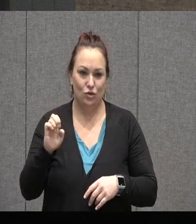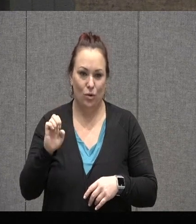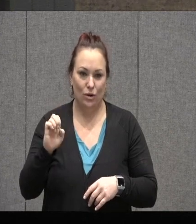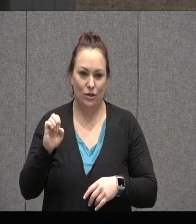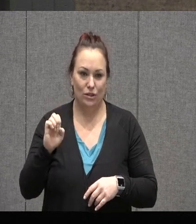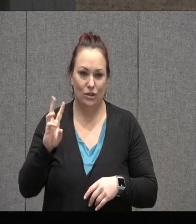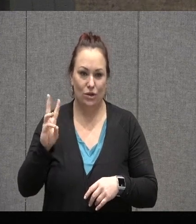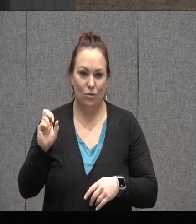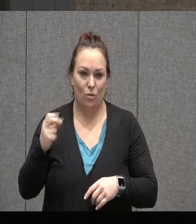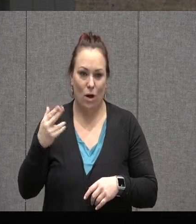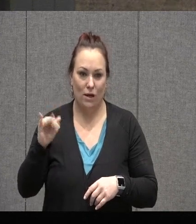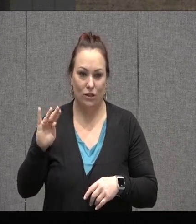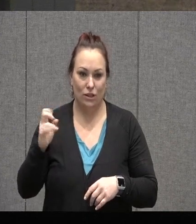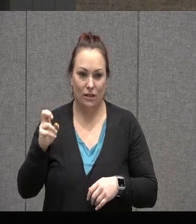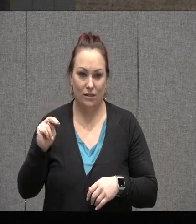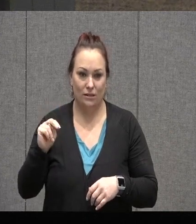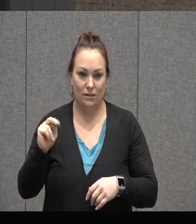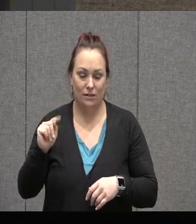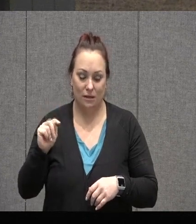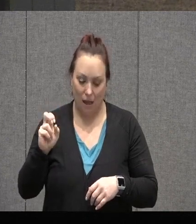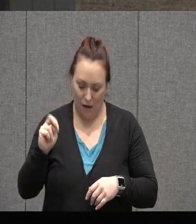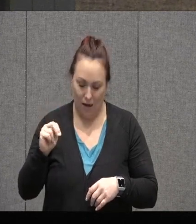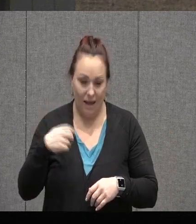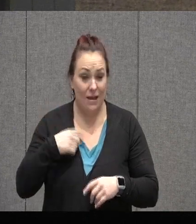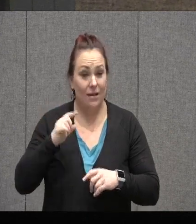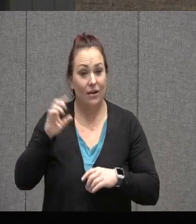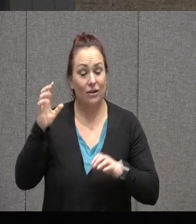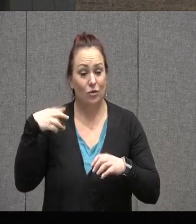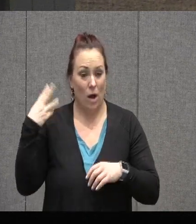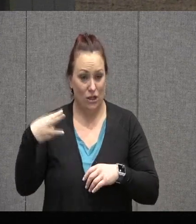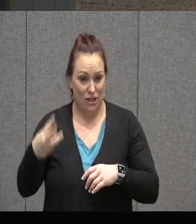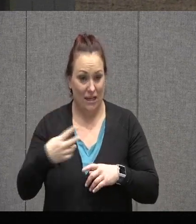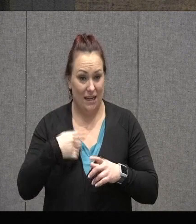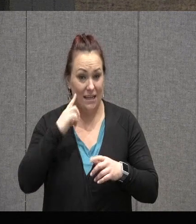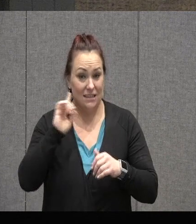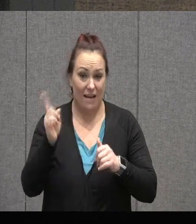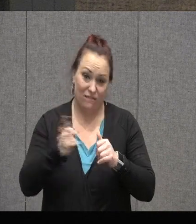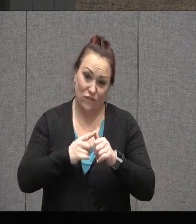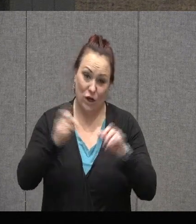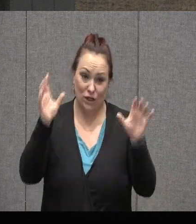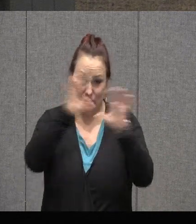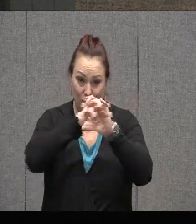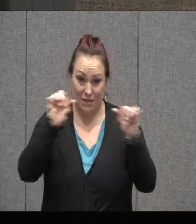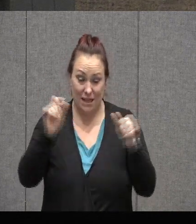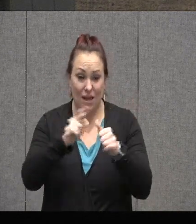He was our first president. The $5 bill, do you know who's on there?